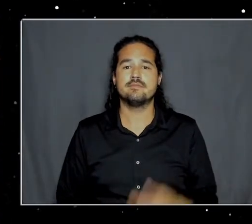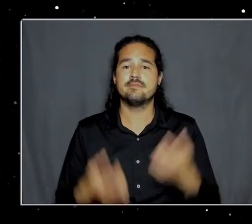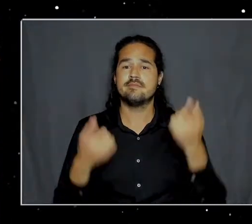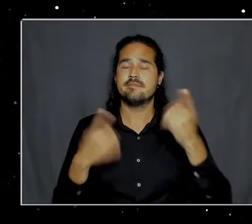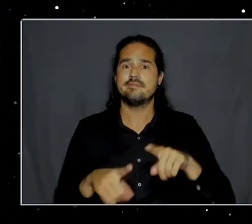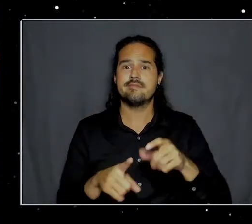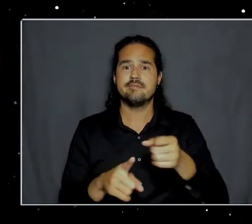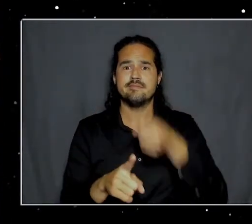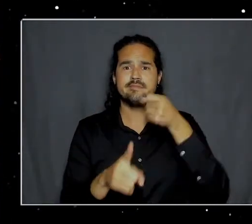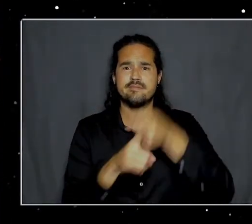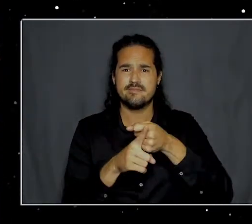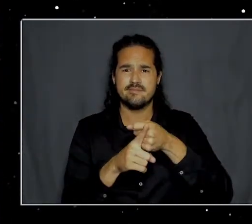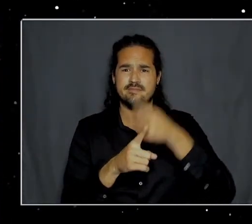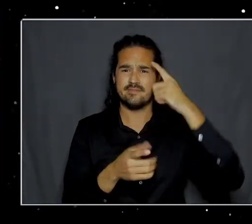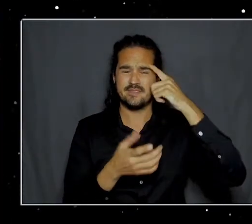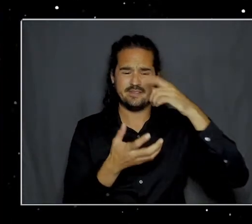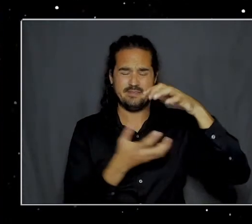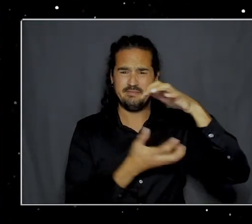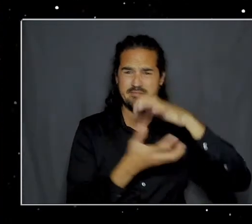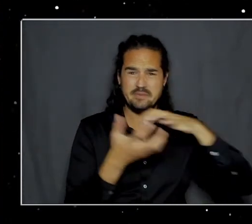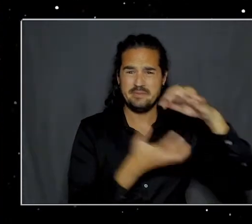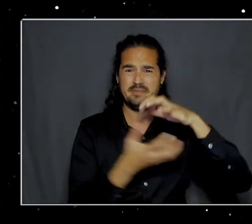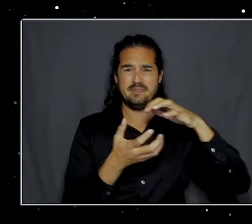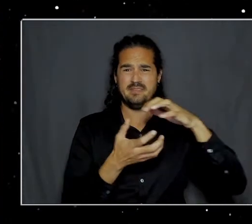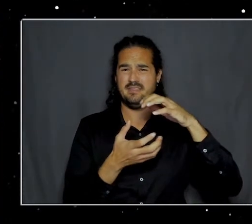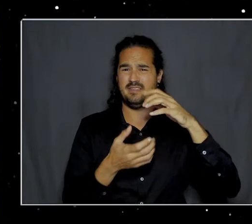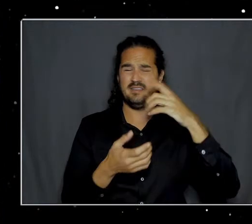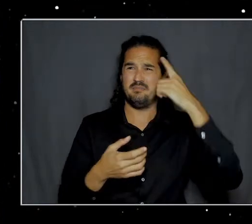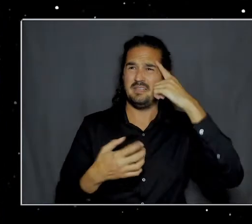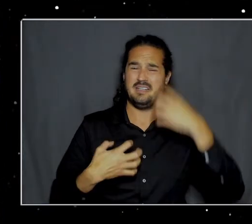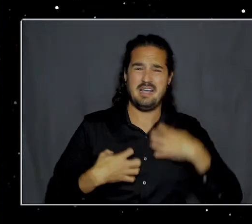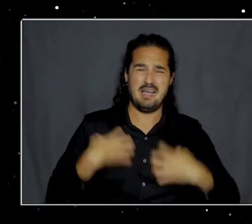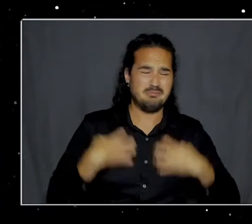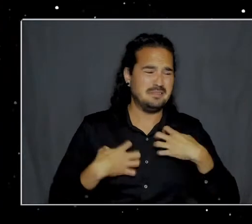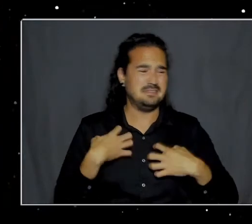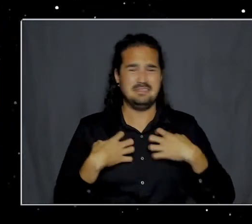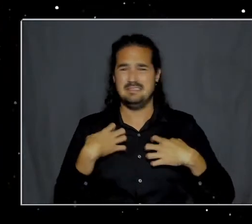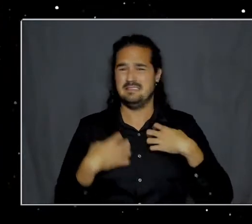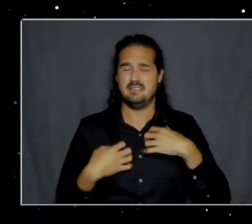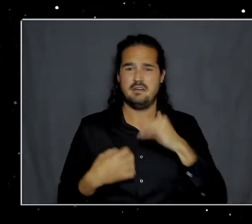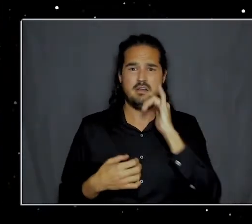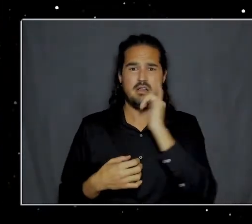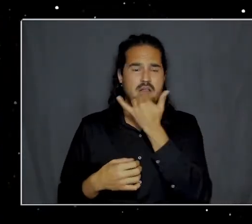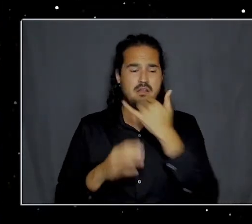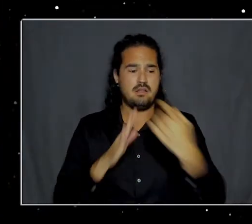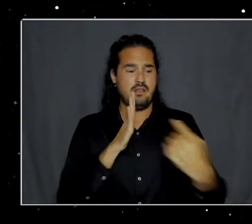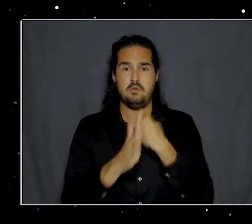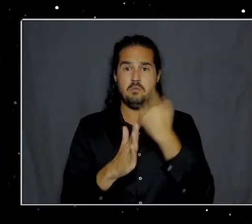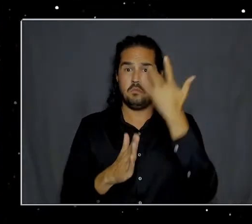MARILYN COVARRUBIAS: SO THAT WHEN IN A STATE OF CONFUSION OR MENTAL ANGUISH, I'M